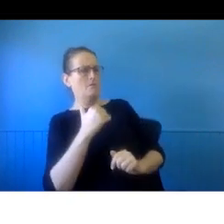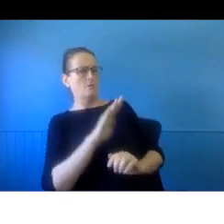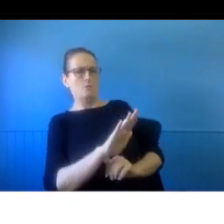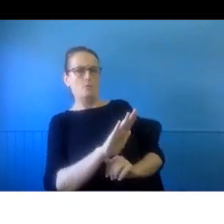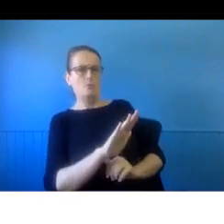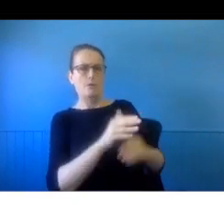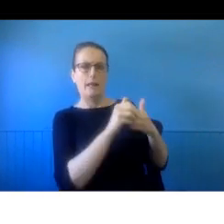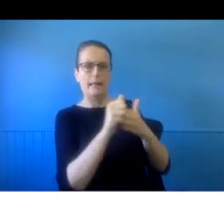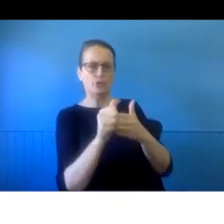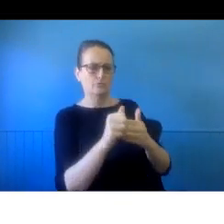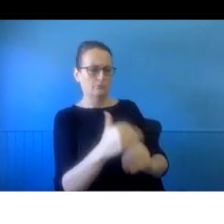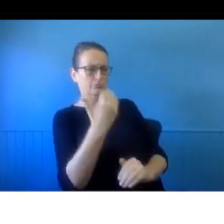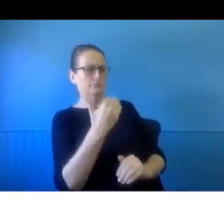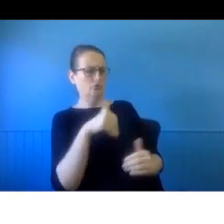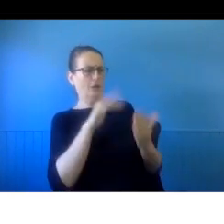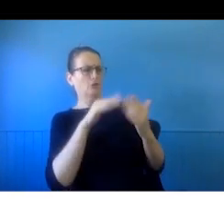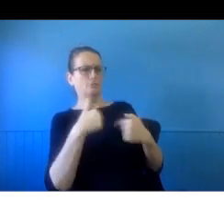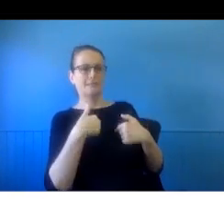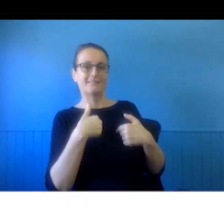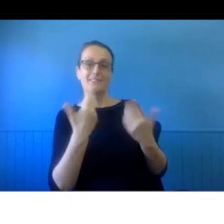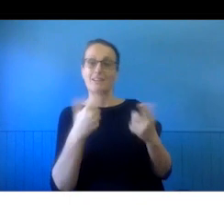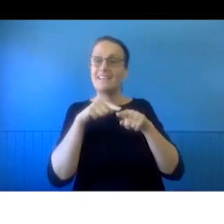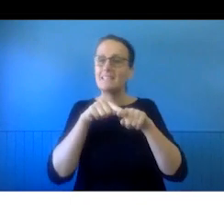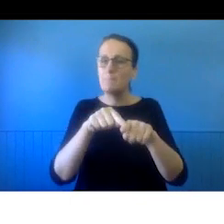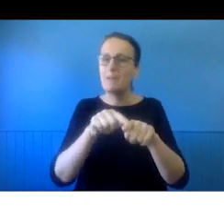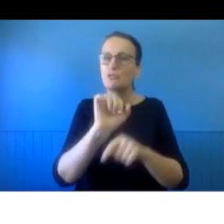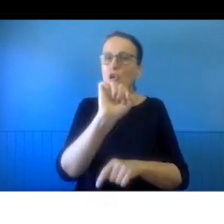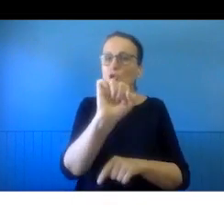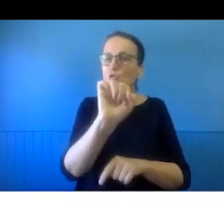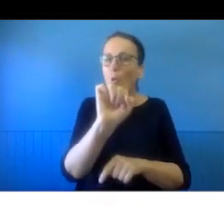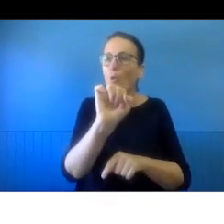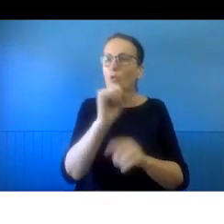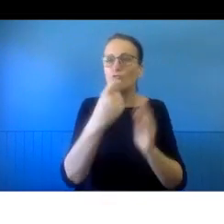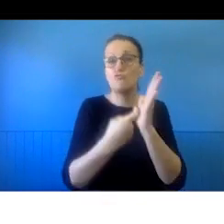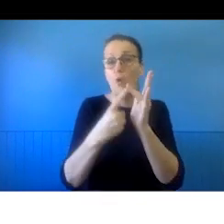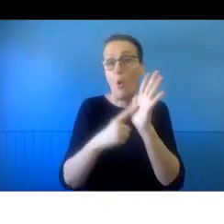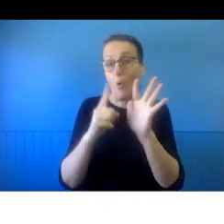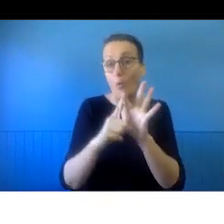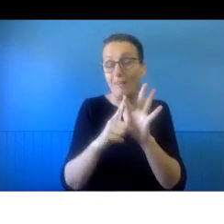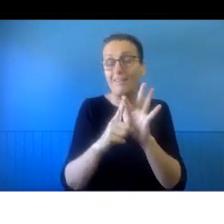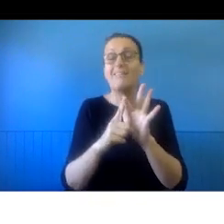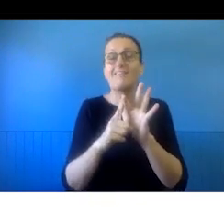too. Depending on where we sit, whether we have a position, a formal